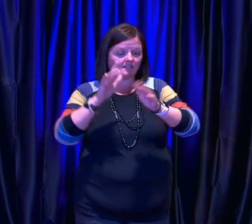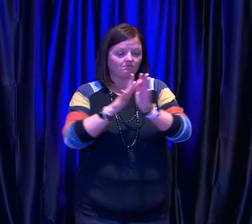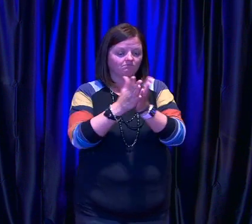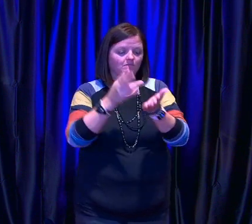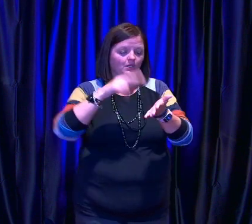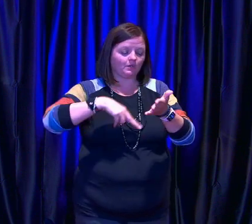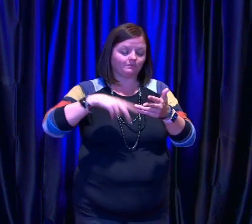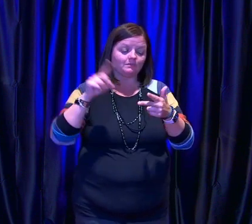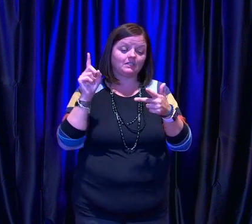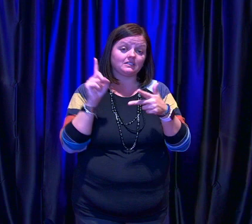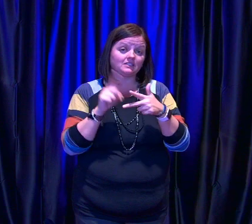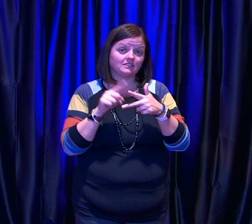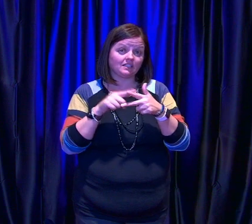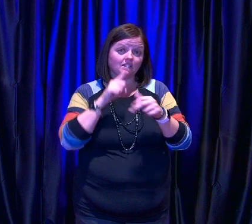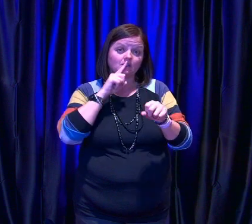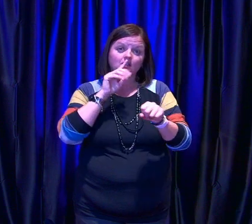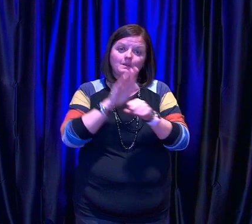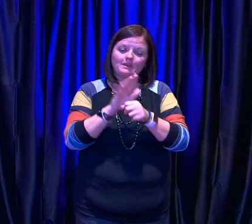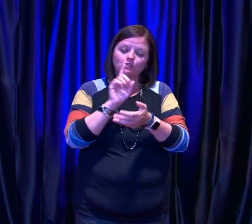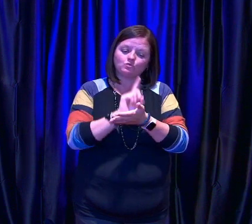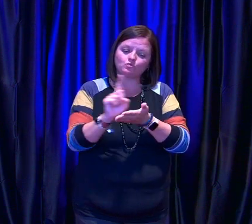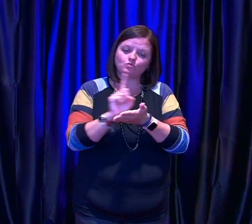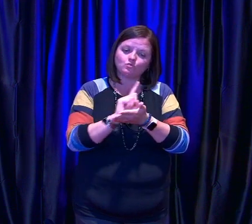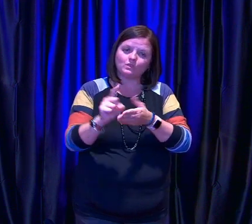secondly commit to a weekly time of worship